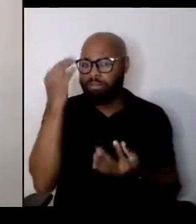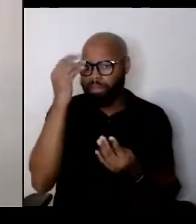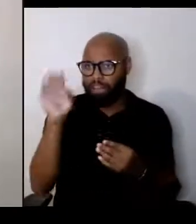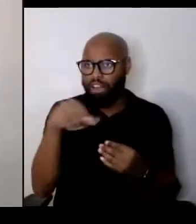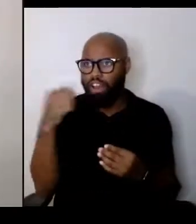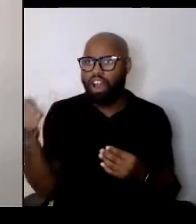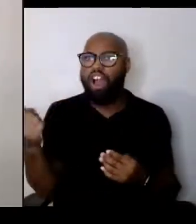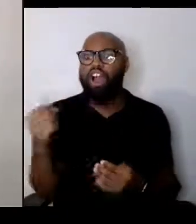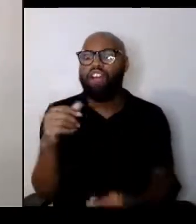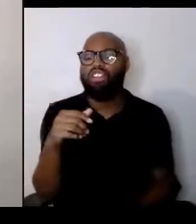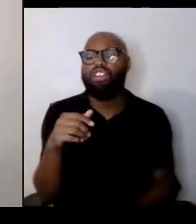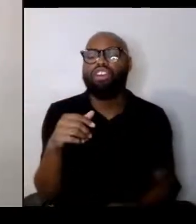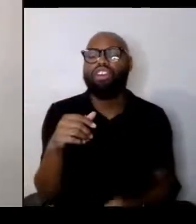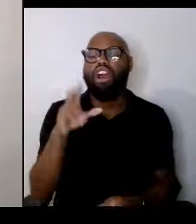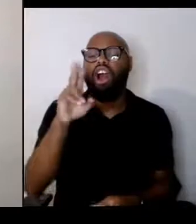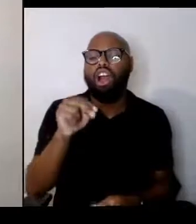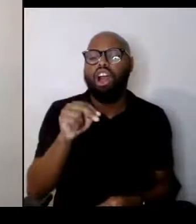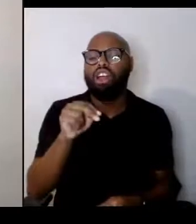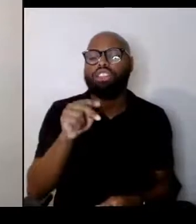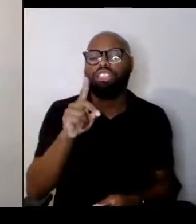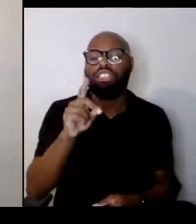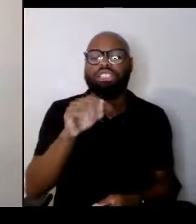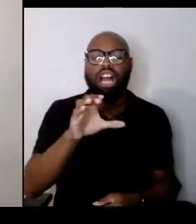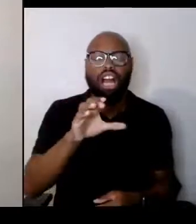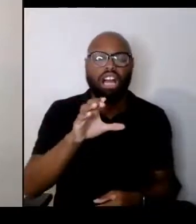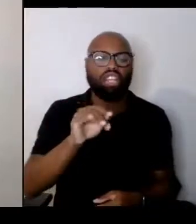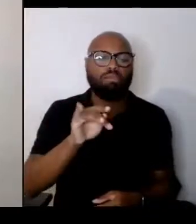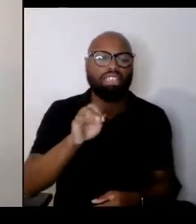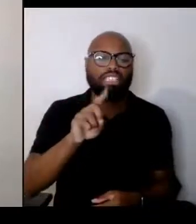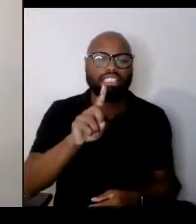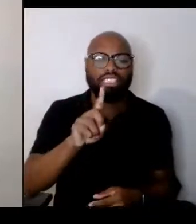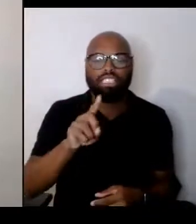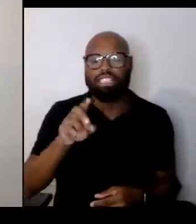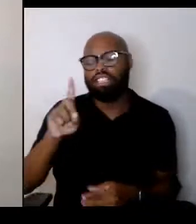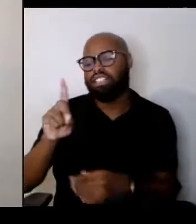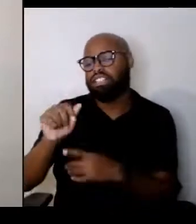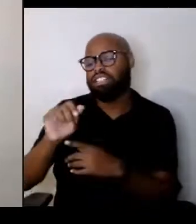or DACA students who are applying to colleges after high school,